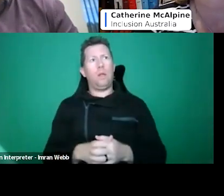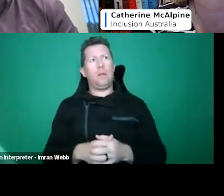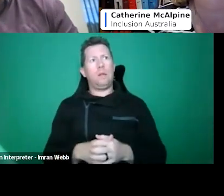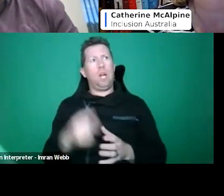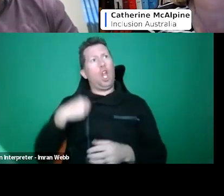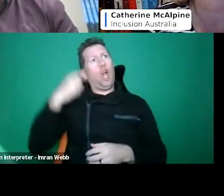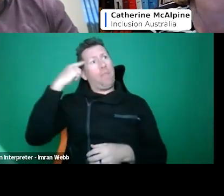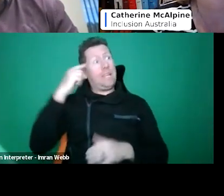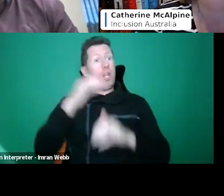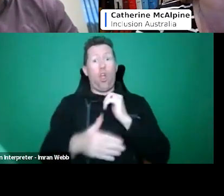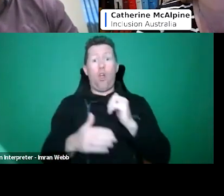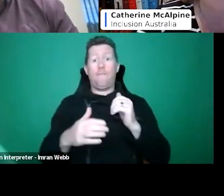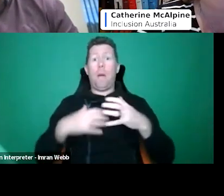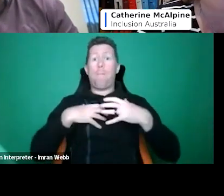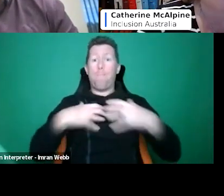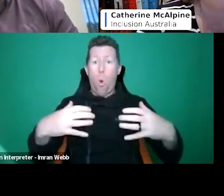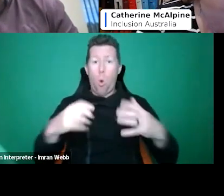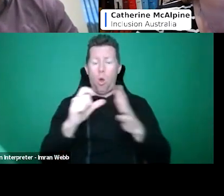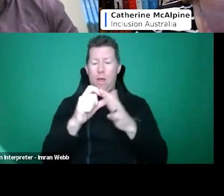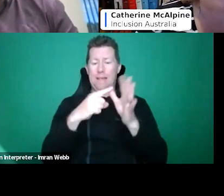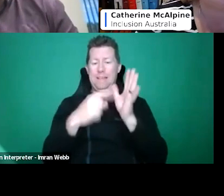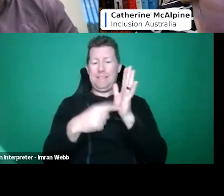like increasing data literacy of the representative organizations